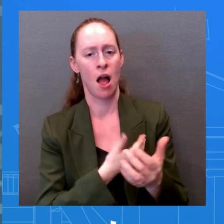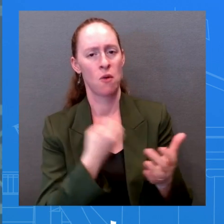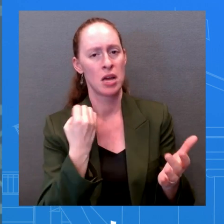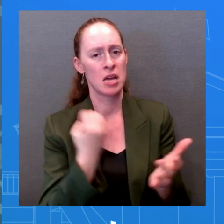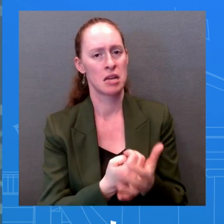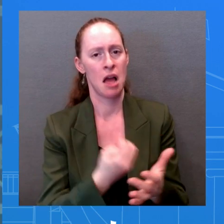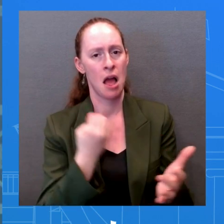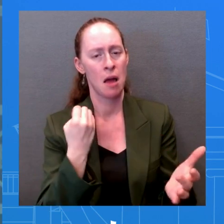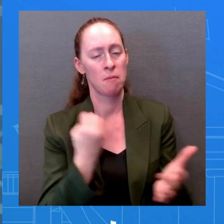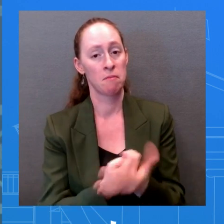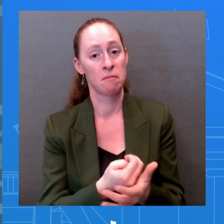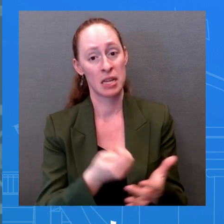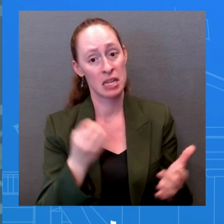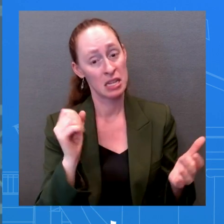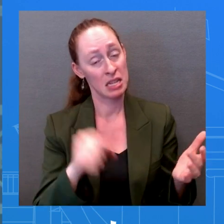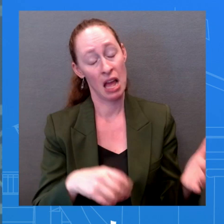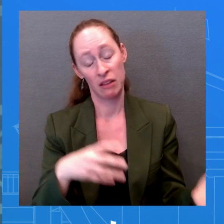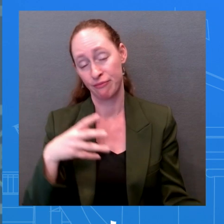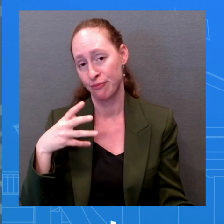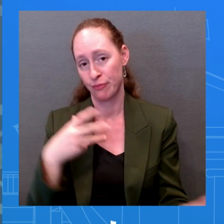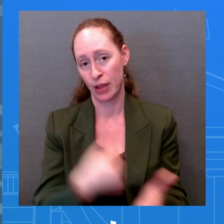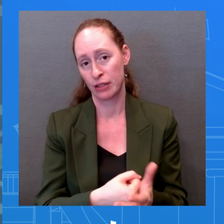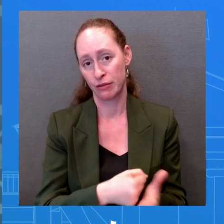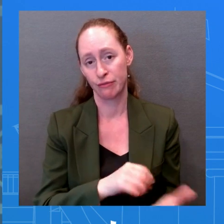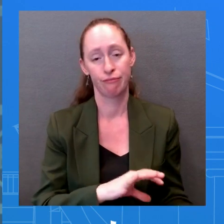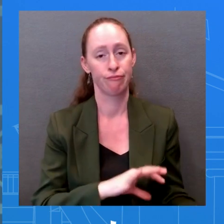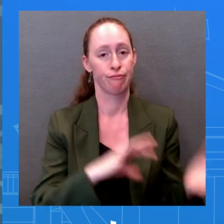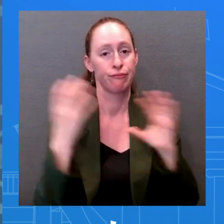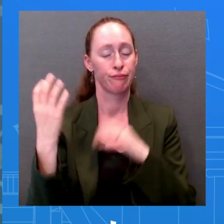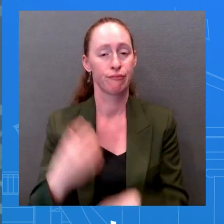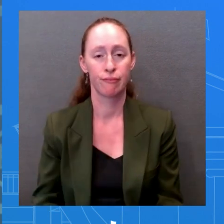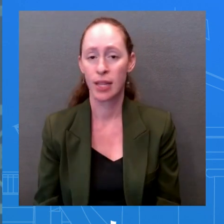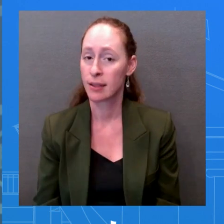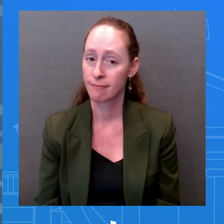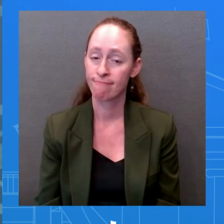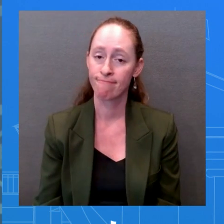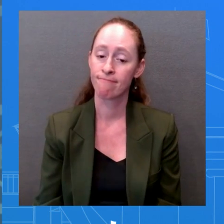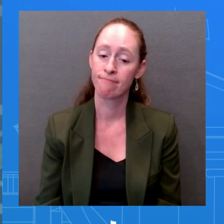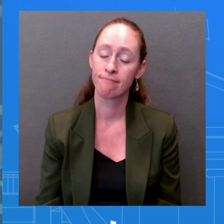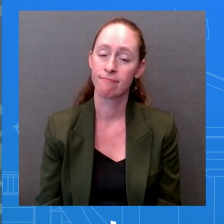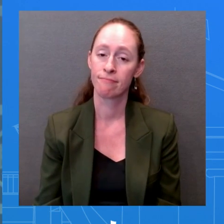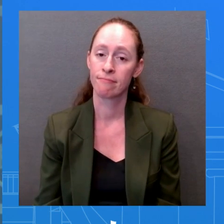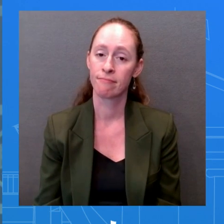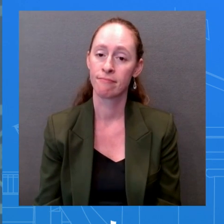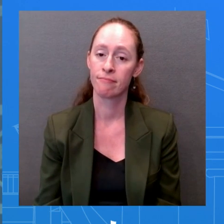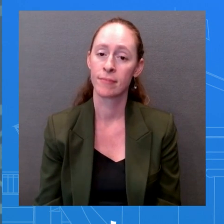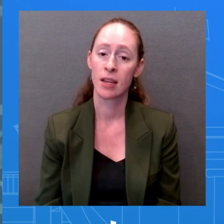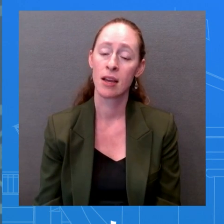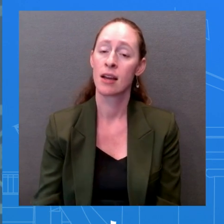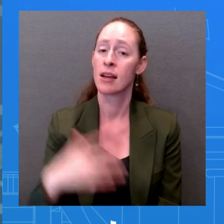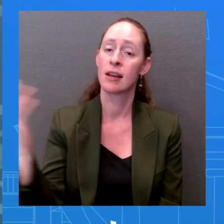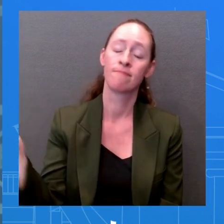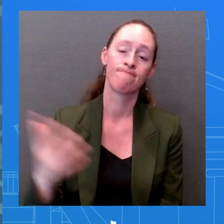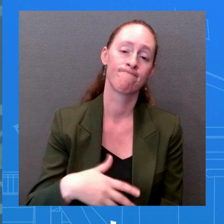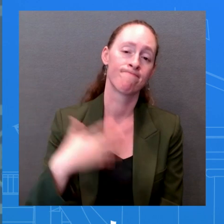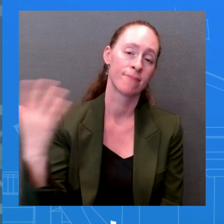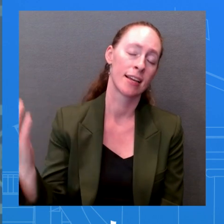in this agreement is that, you know, we're -- we are -- it is good for our economy, and it is good for the American people.